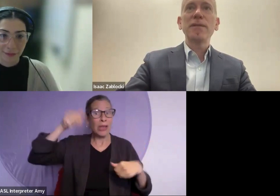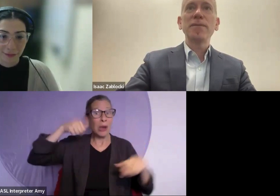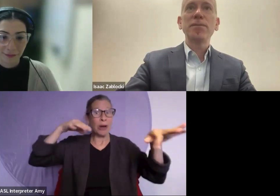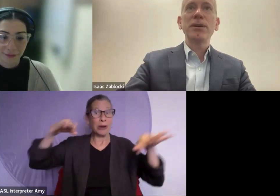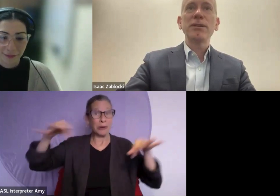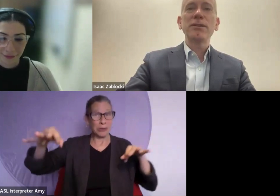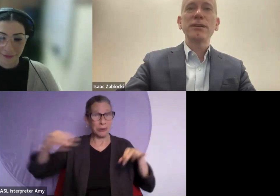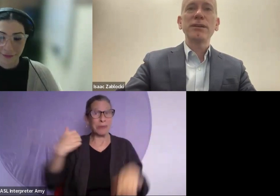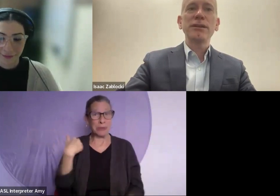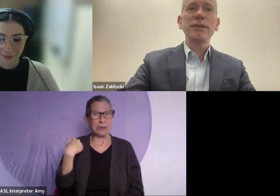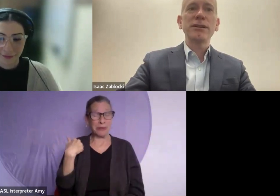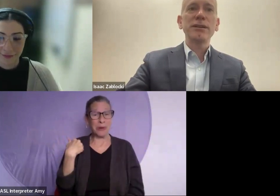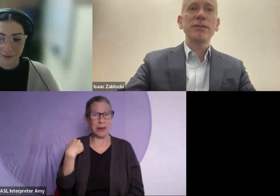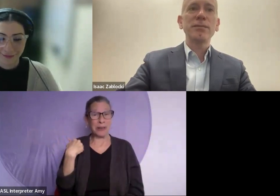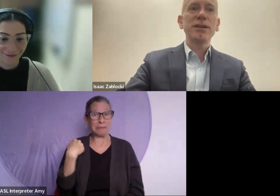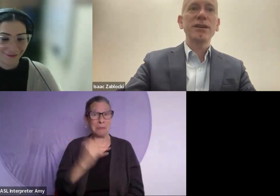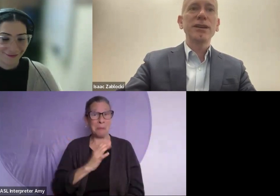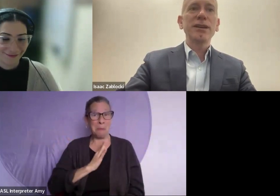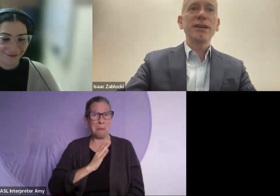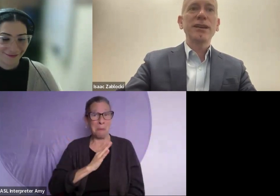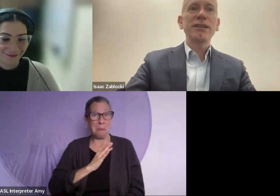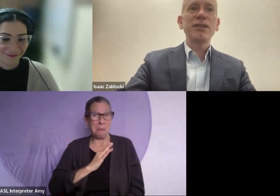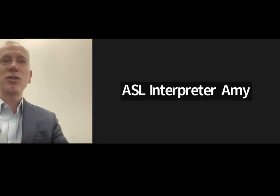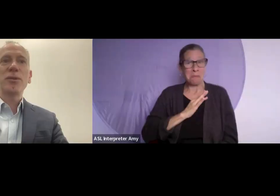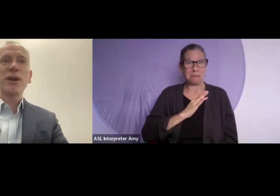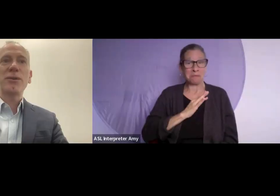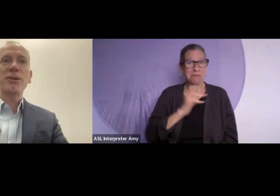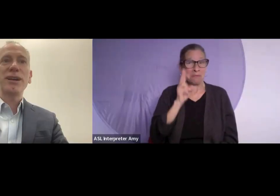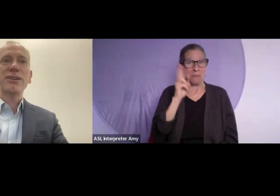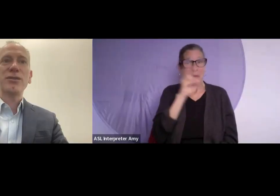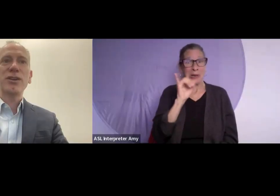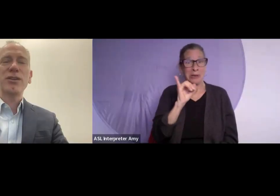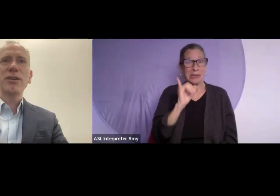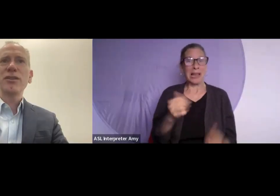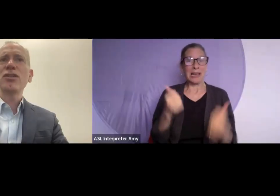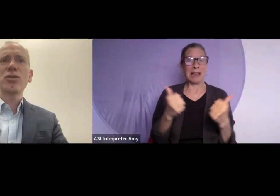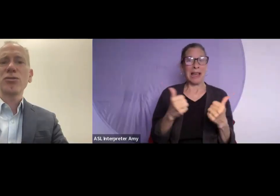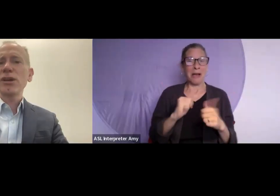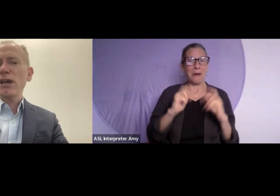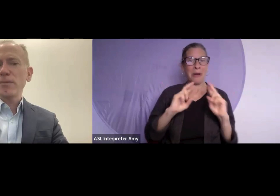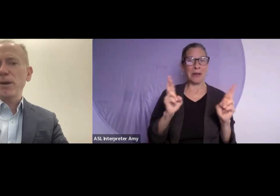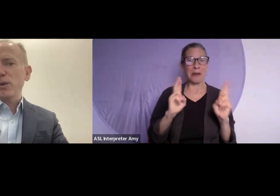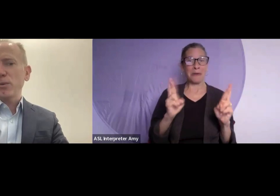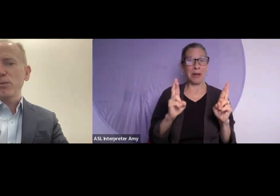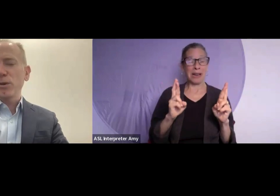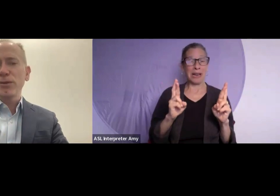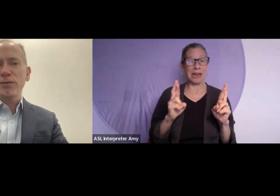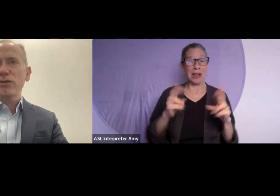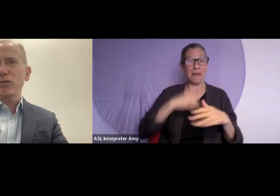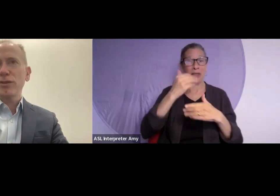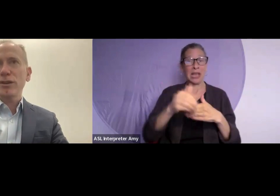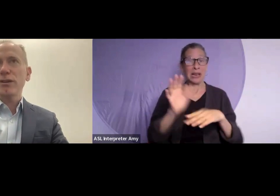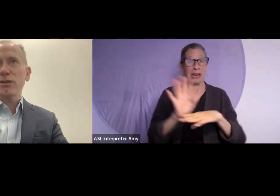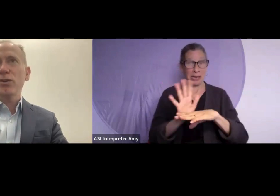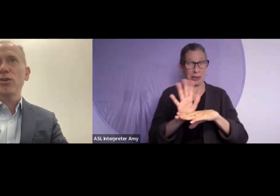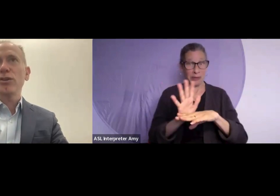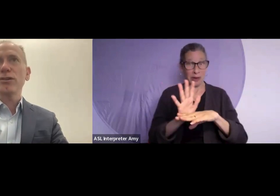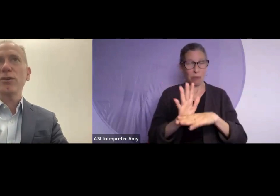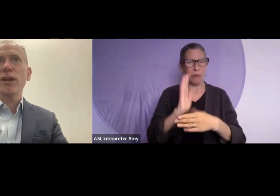But let me cue up our next film. These are three and by the way, we'll be we'll be finished, I think a little early to allow